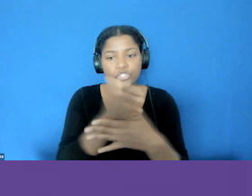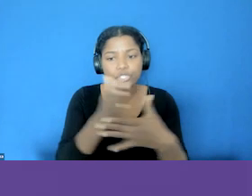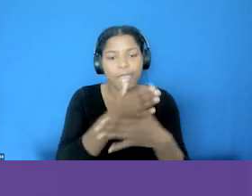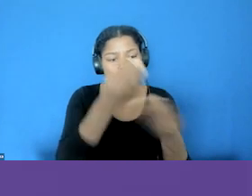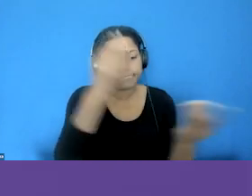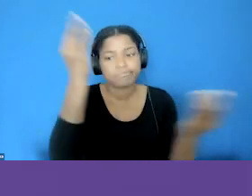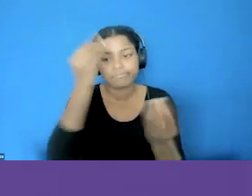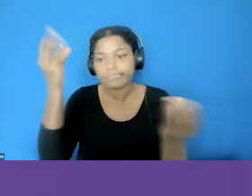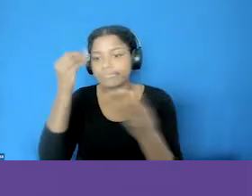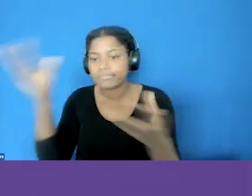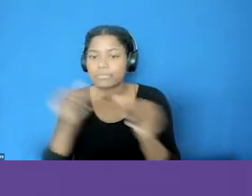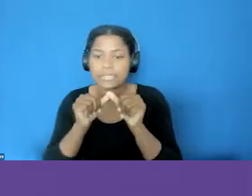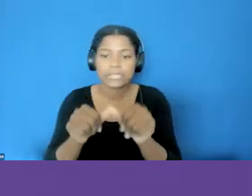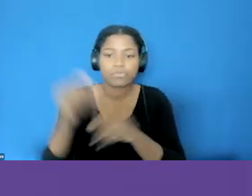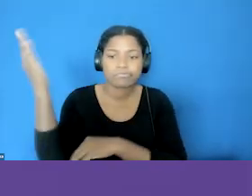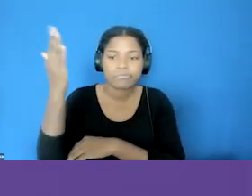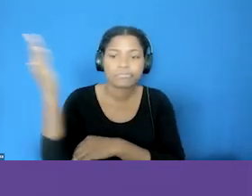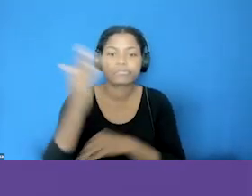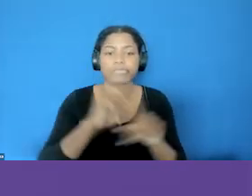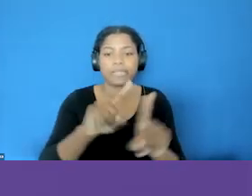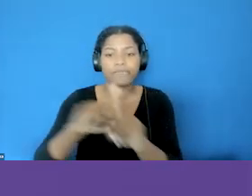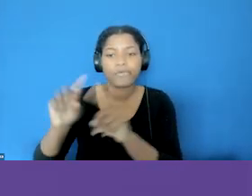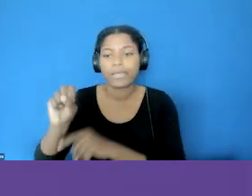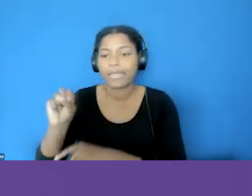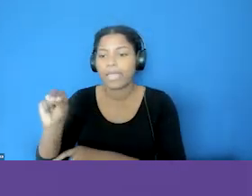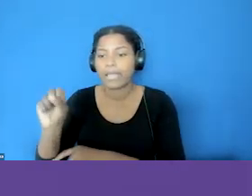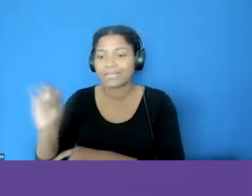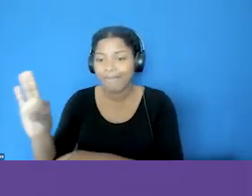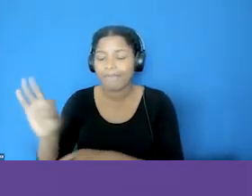Please continue to propose to the various NSF solicitations.